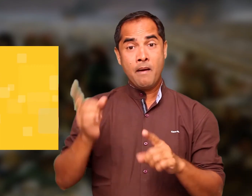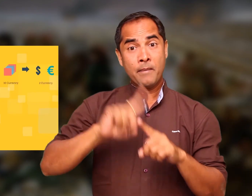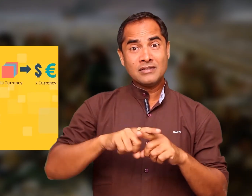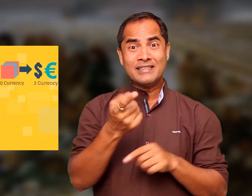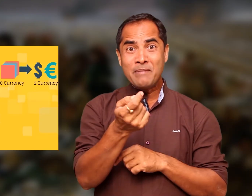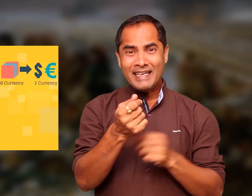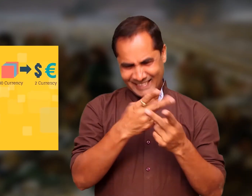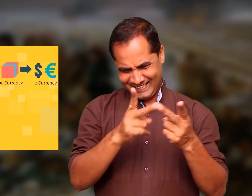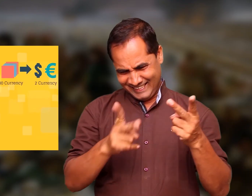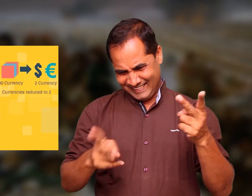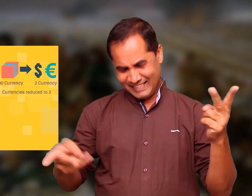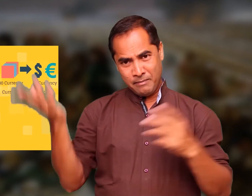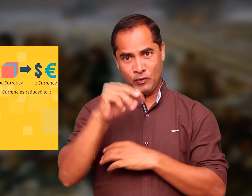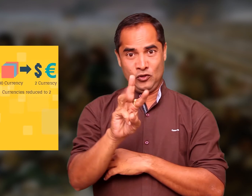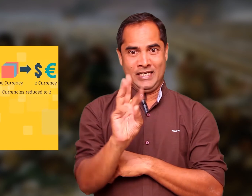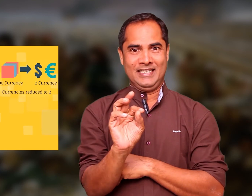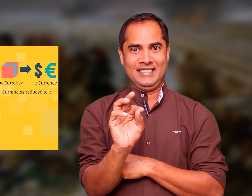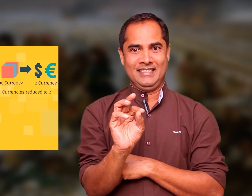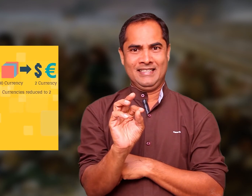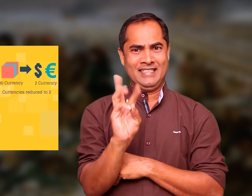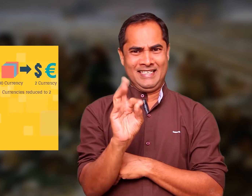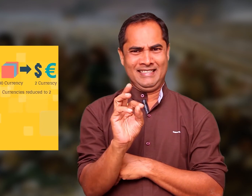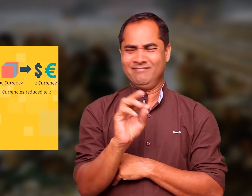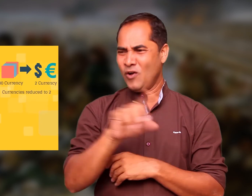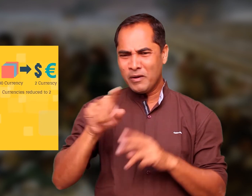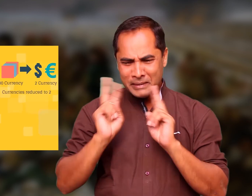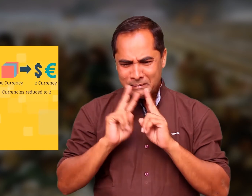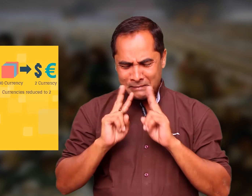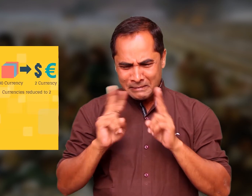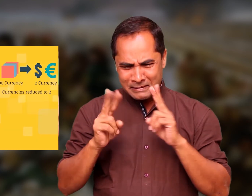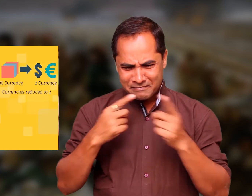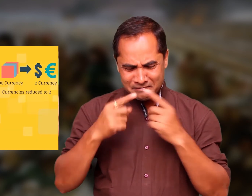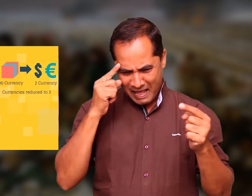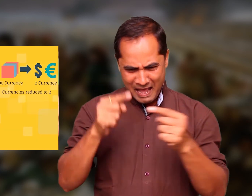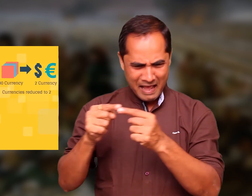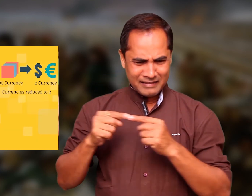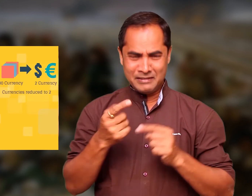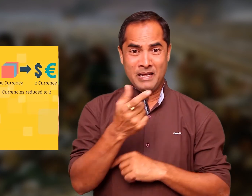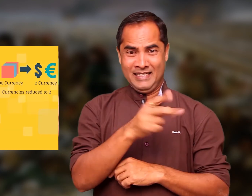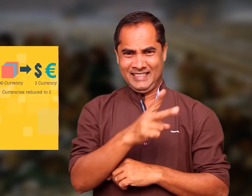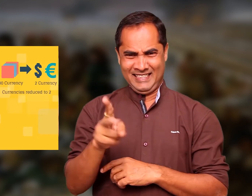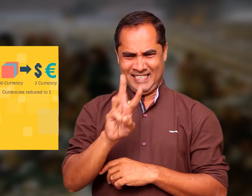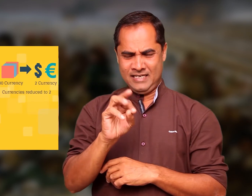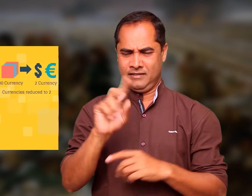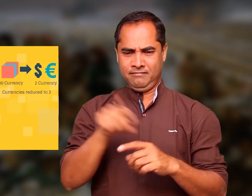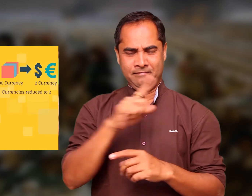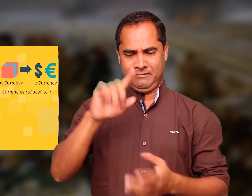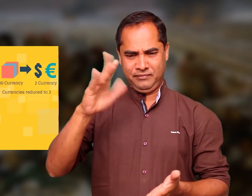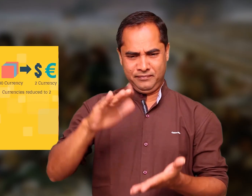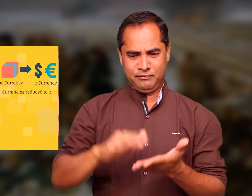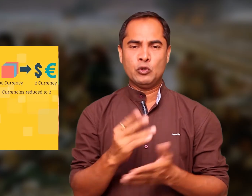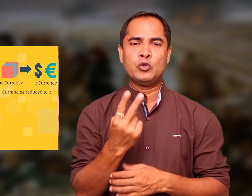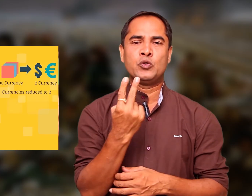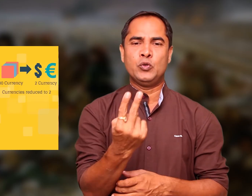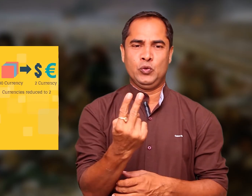currencies were reduced from 30 to 2.